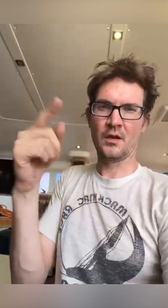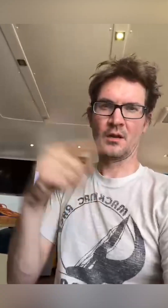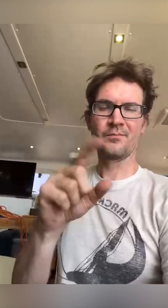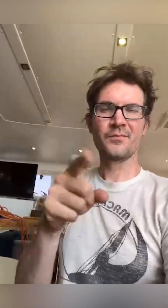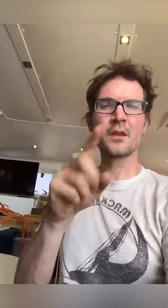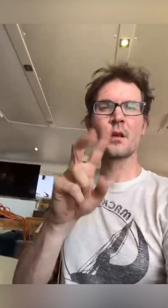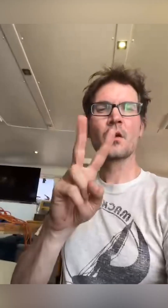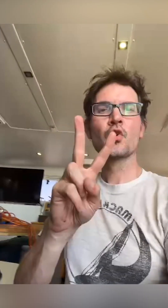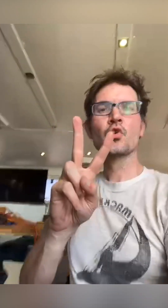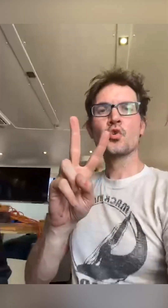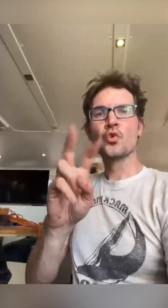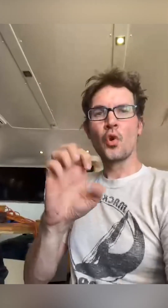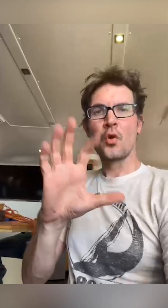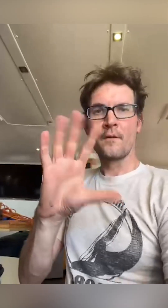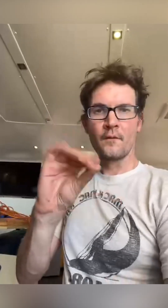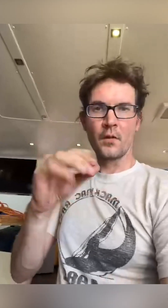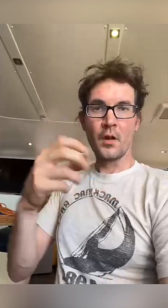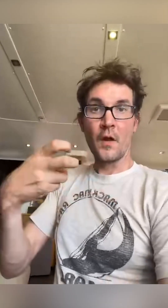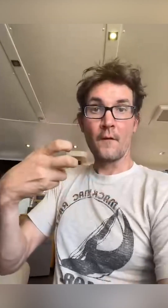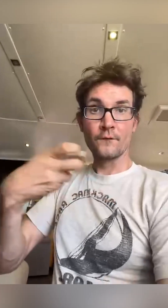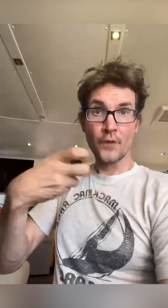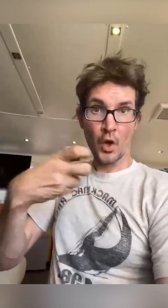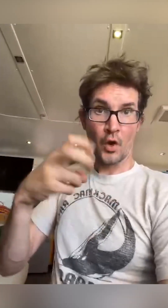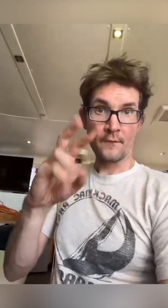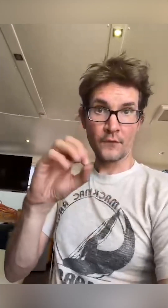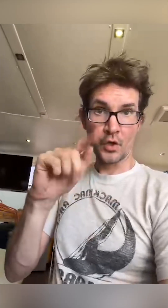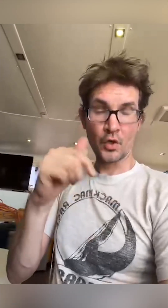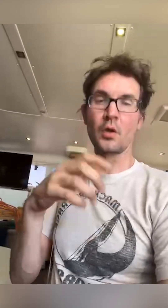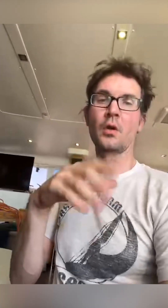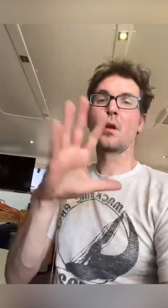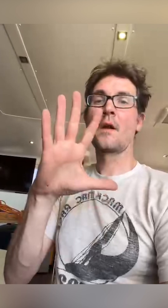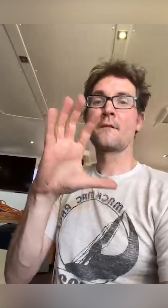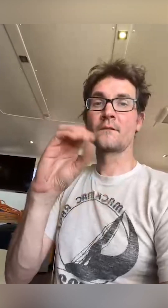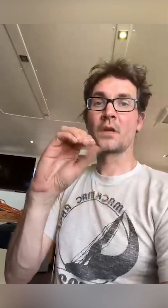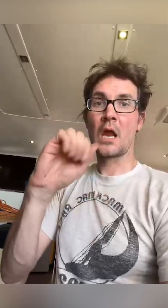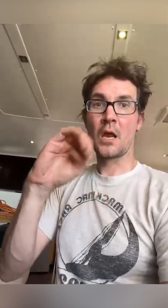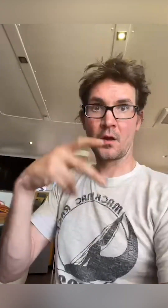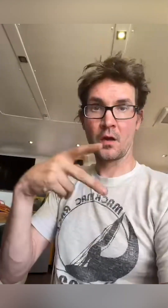It runs on a 240-volt, 50-amp setup.